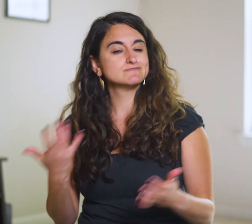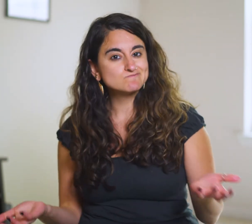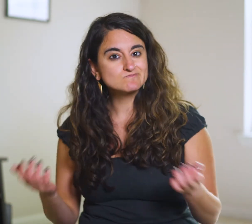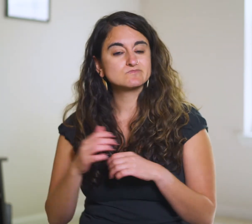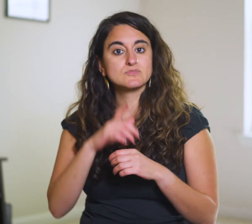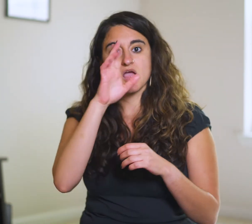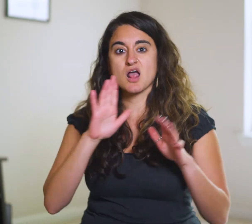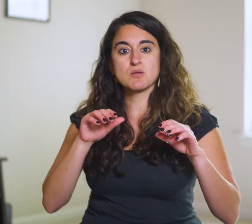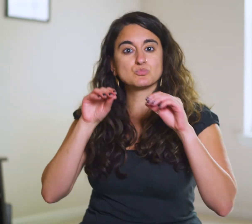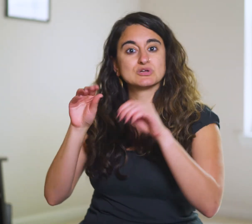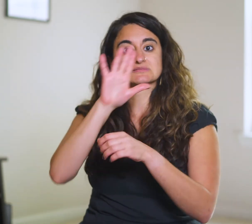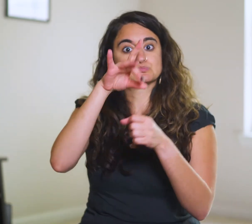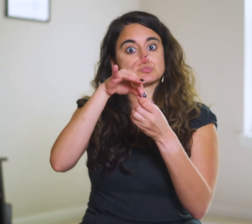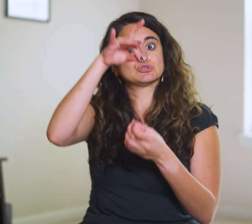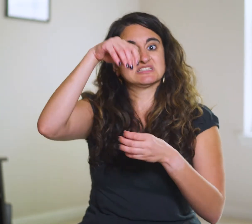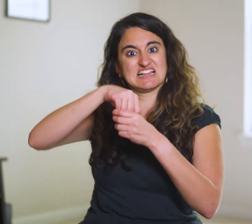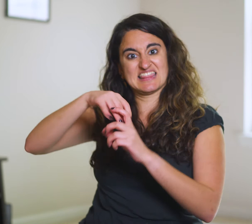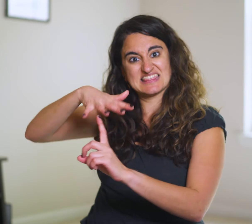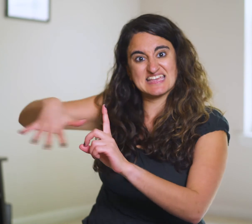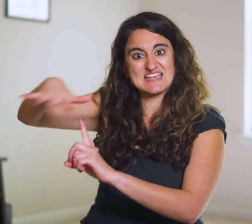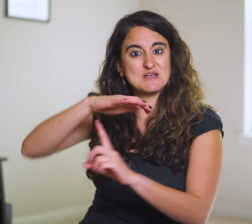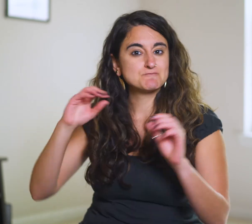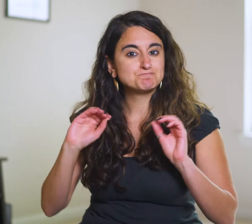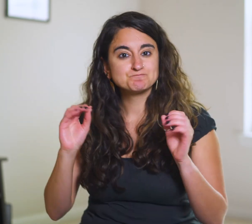He still hasn’t put His Spirit in them.